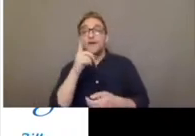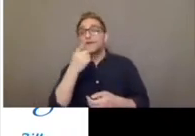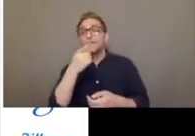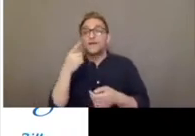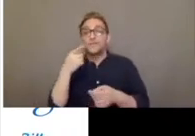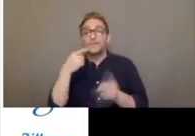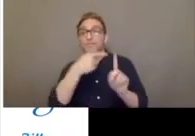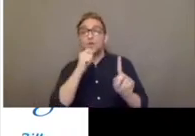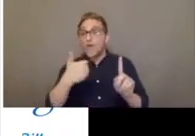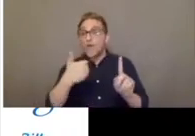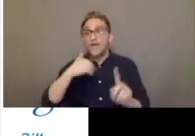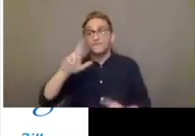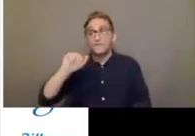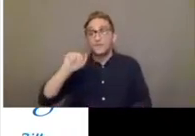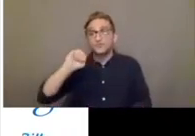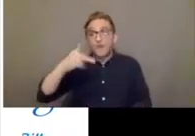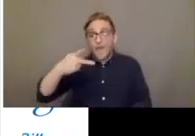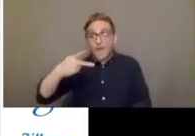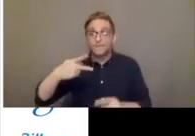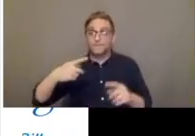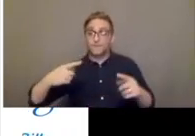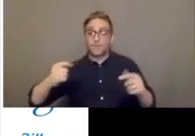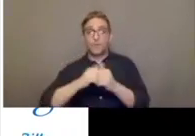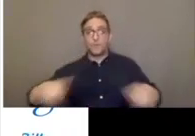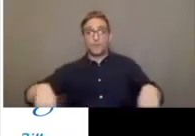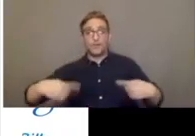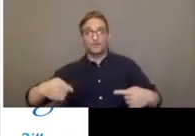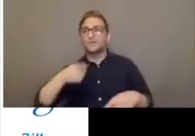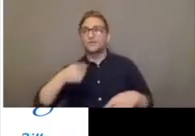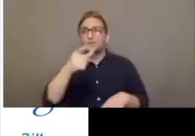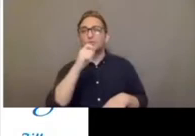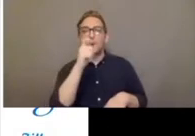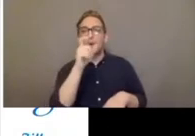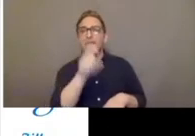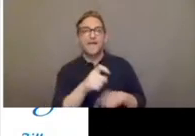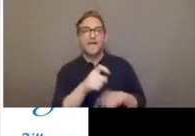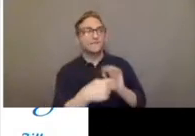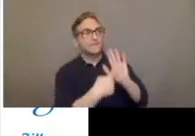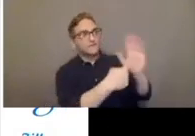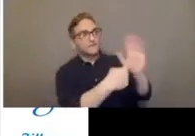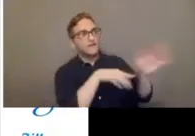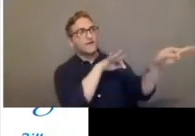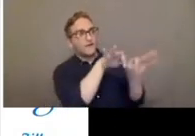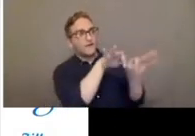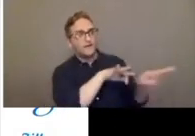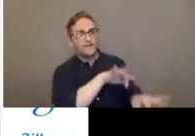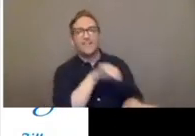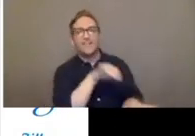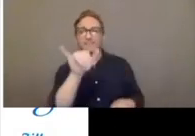don't have to bring in a note explaining why you need a wheelchair, things that are obvious,